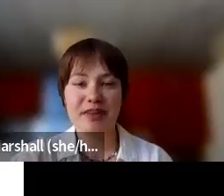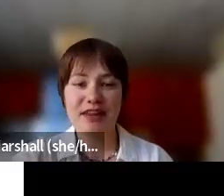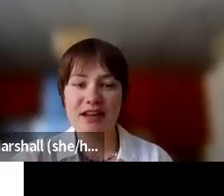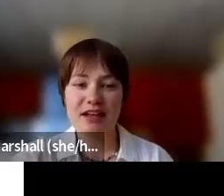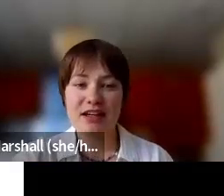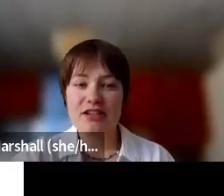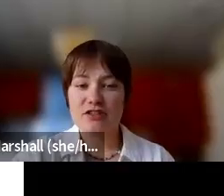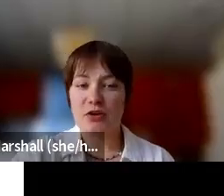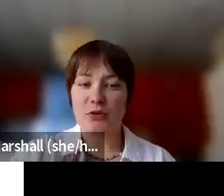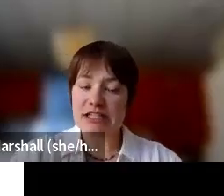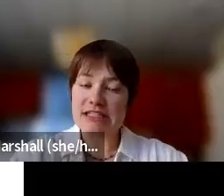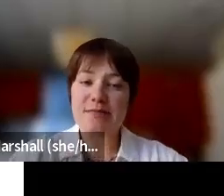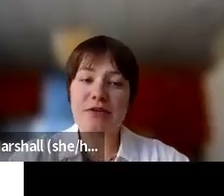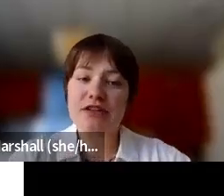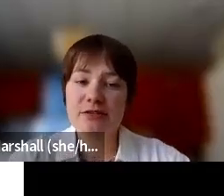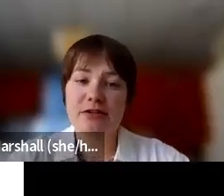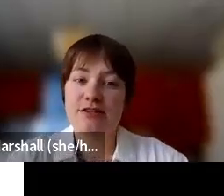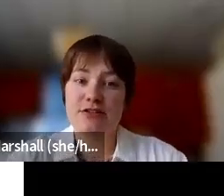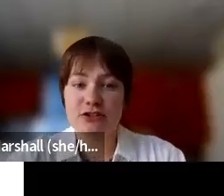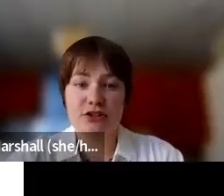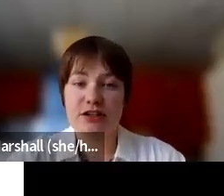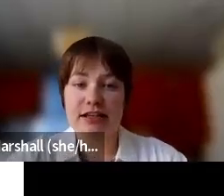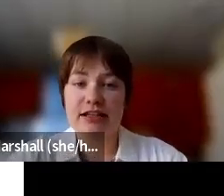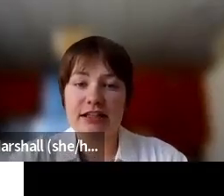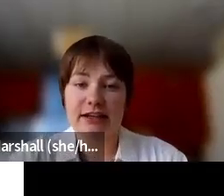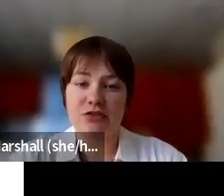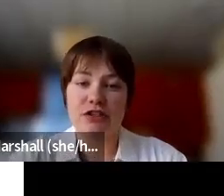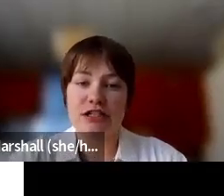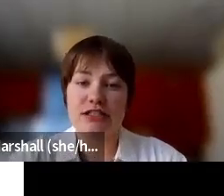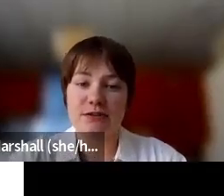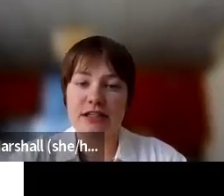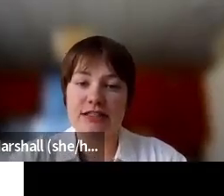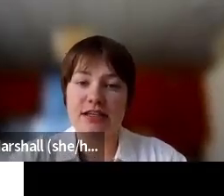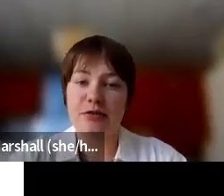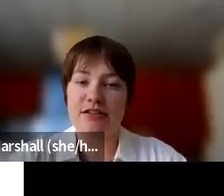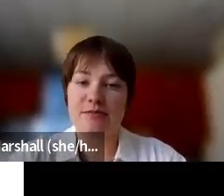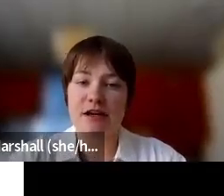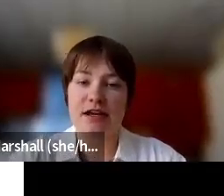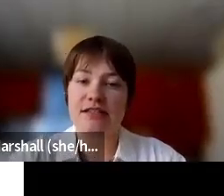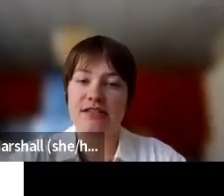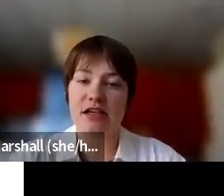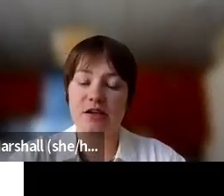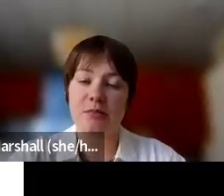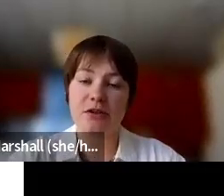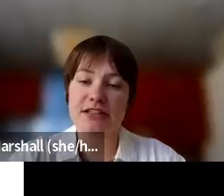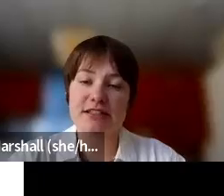So, this is the interpreter, is everyone still in the waiting room and they can just